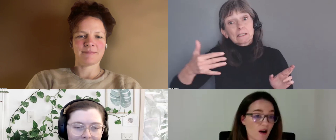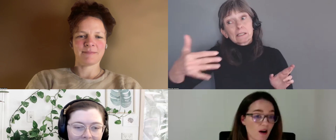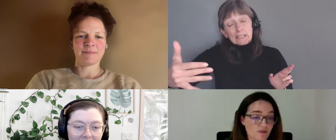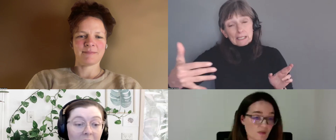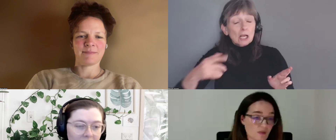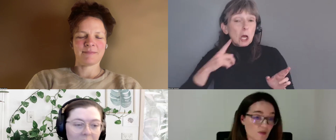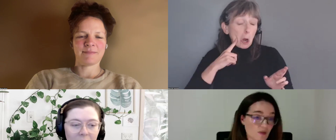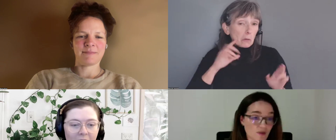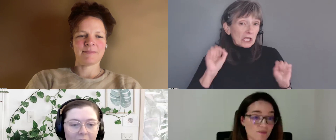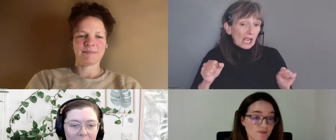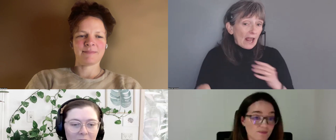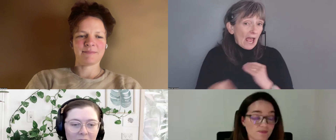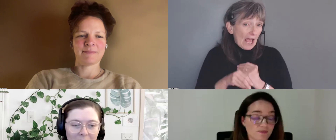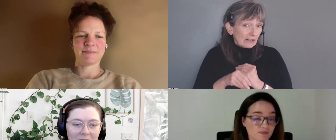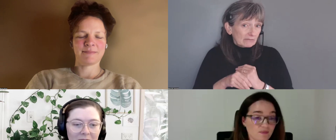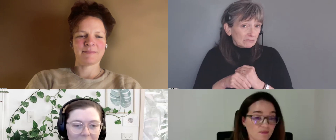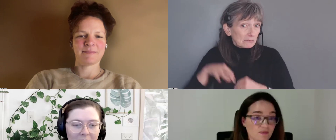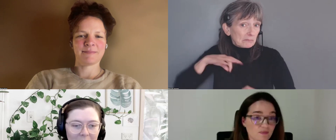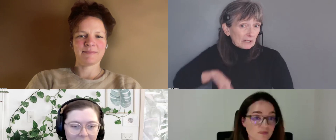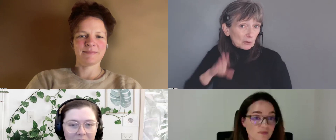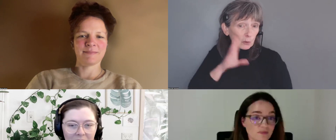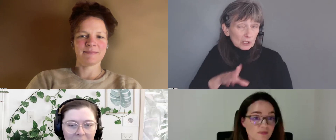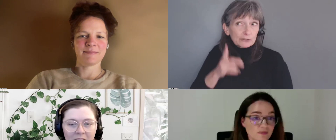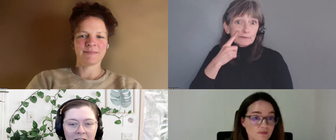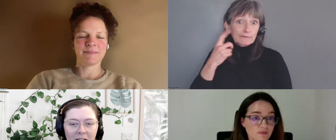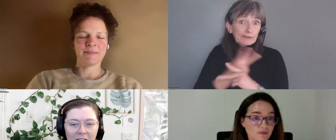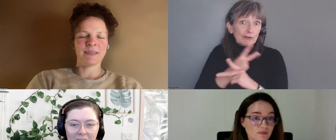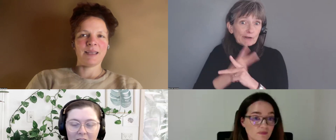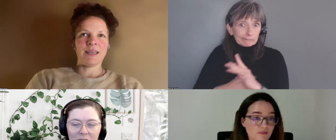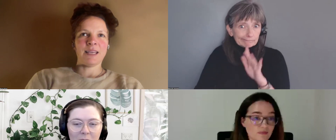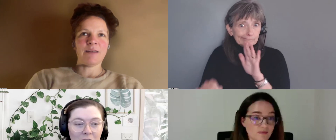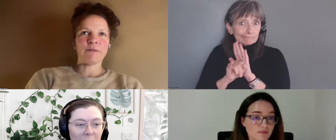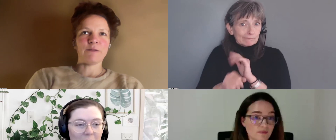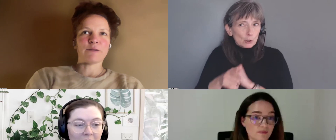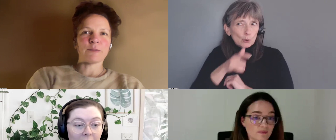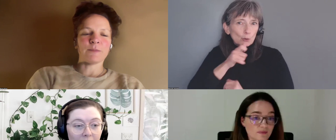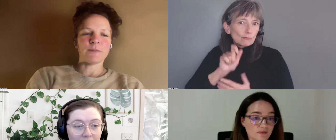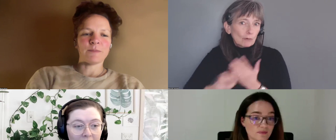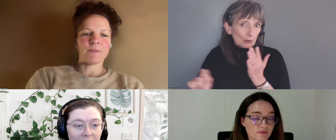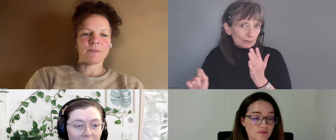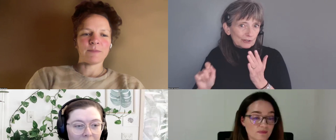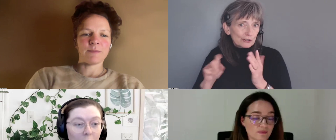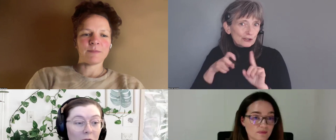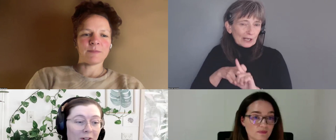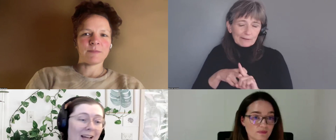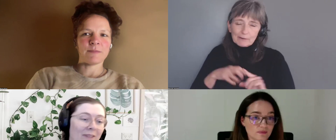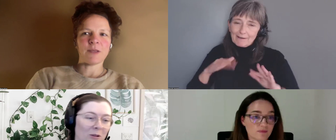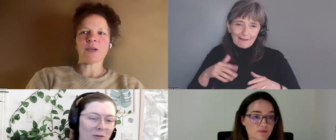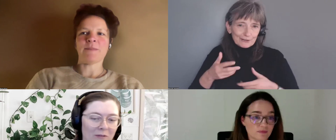Madeleine: Absolutely. Yeah. So, I'm just going to close off. Oh, sorry, I had to close off for